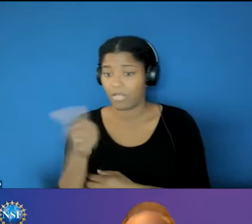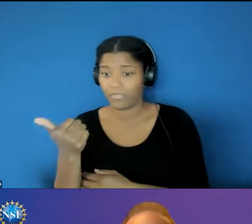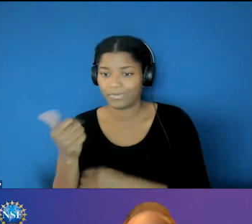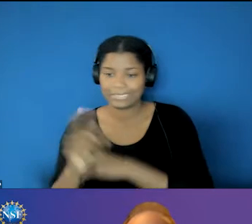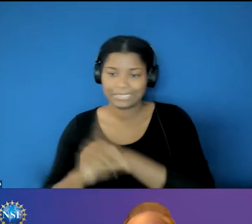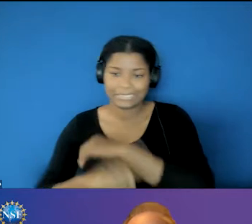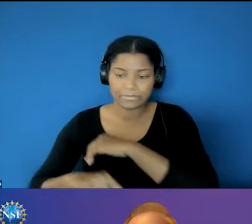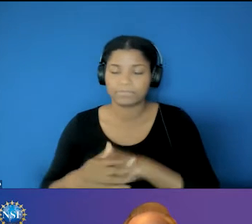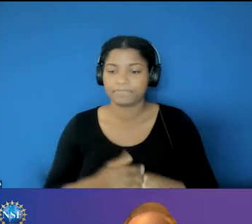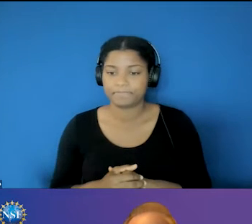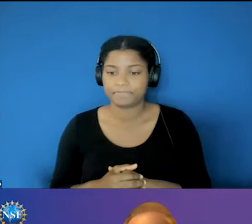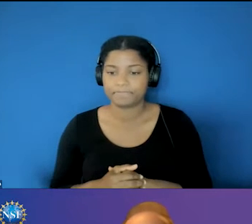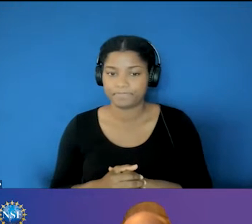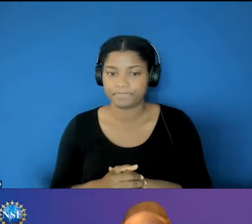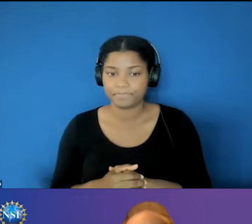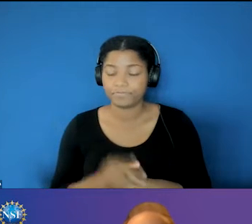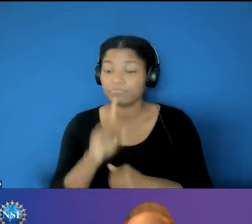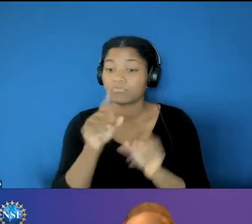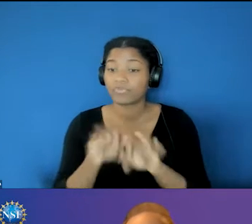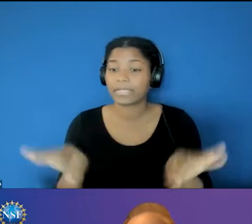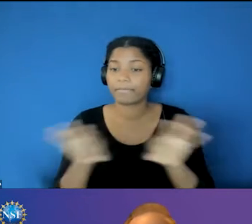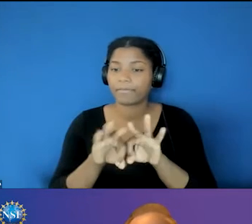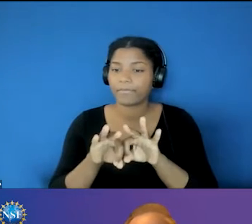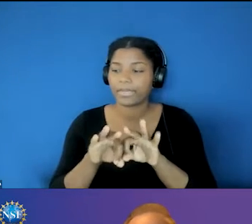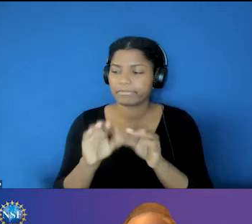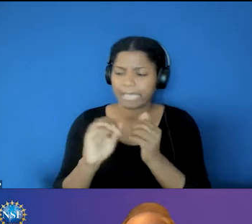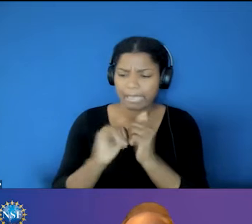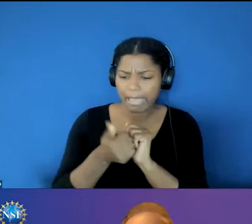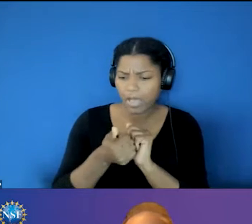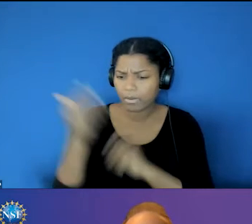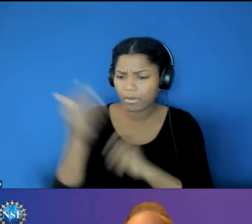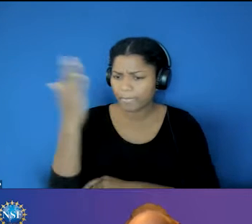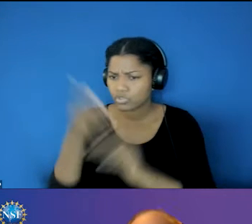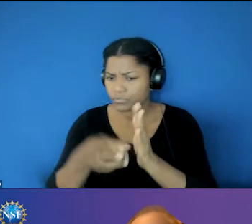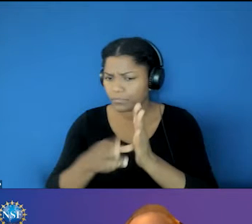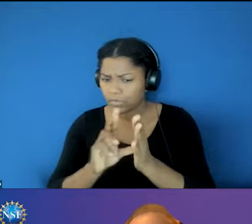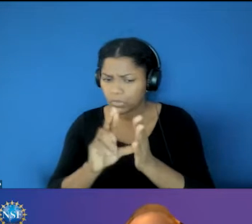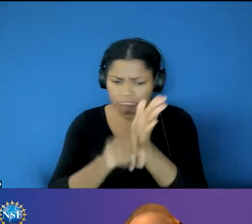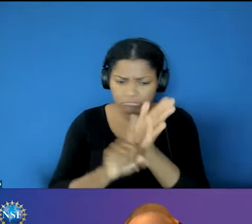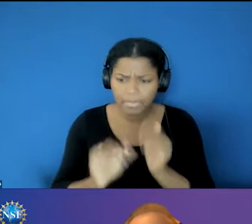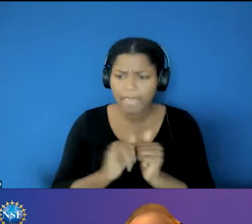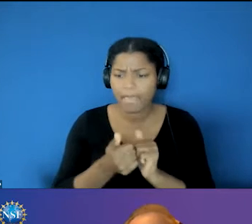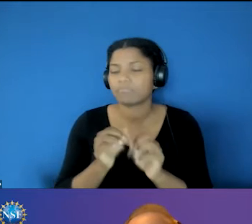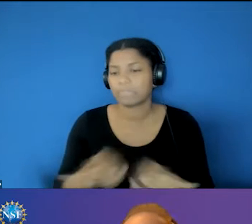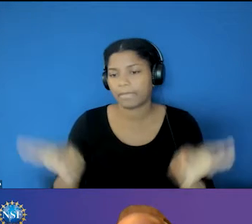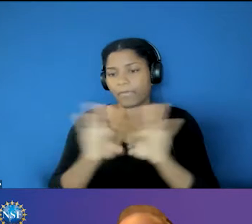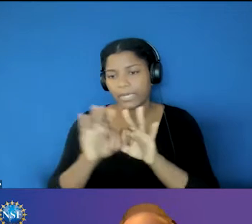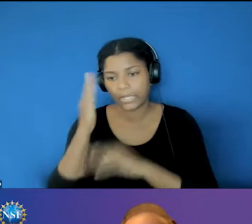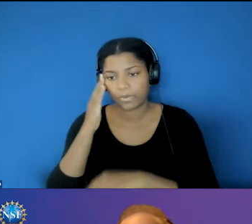But, it's important to know how the proposals are reviewed. We do in OIA,